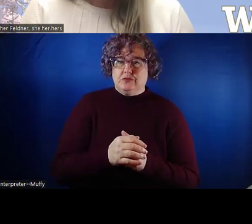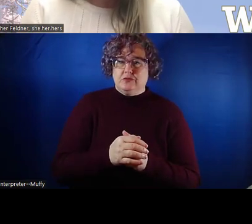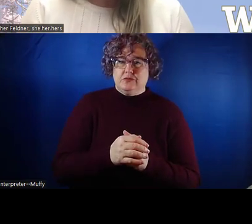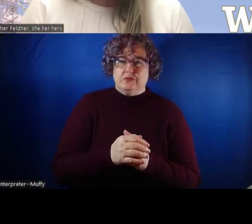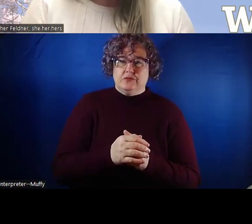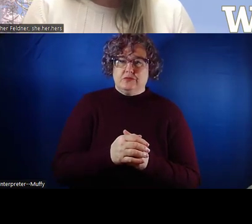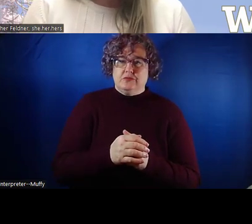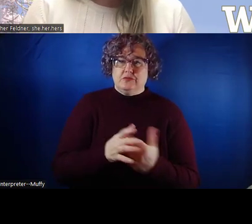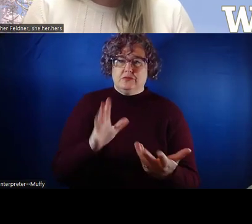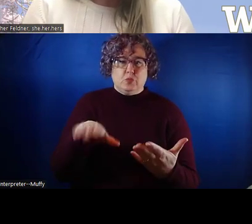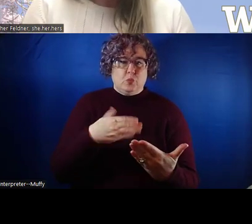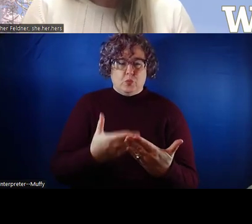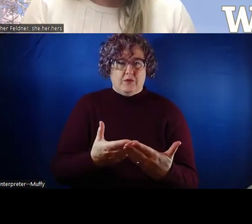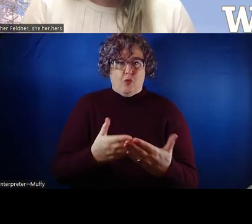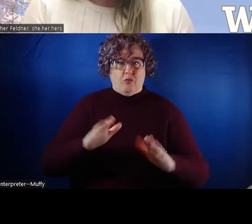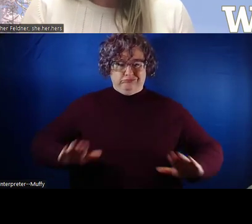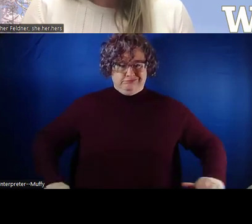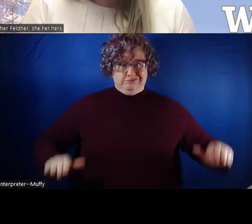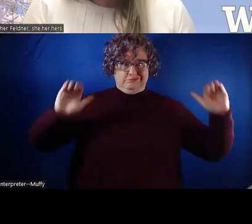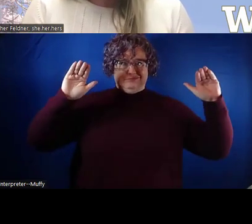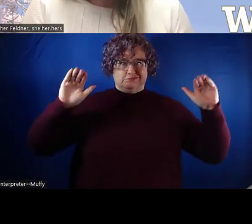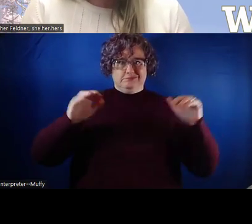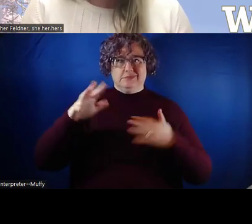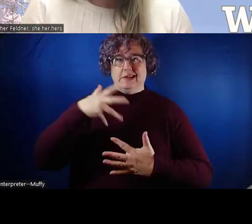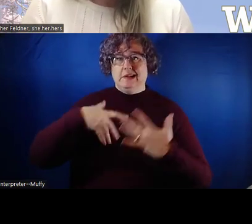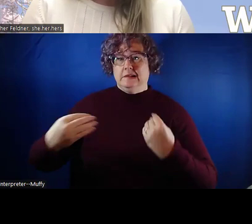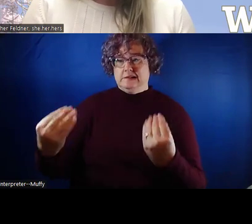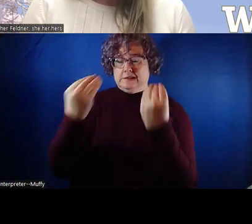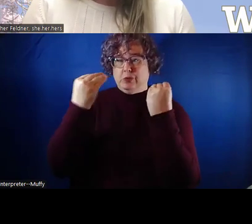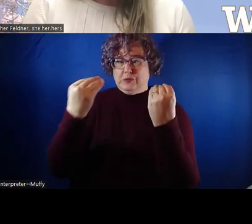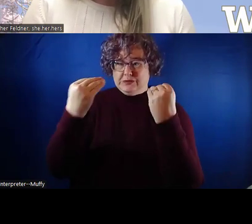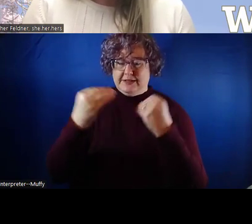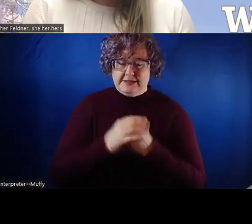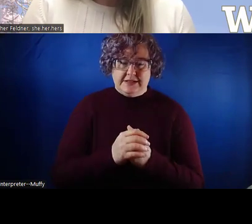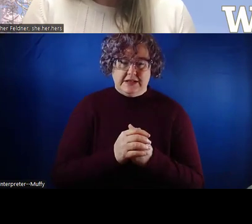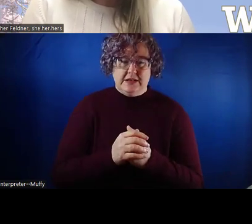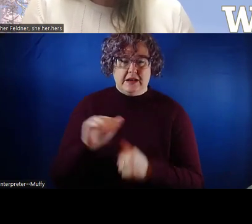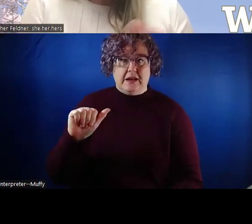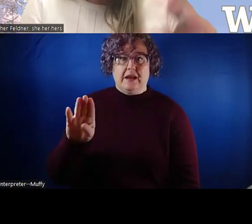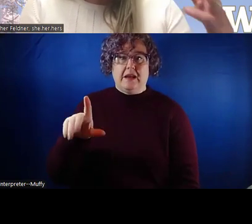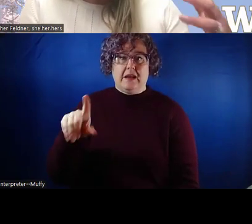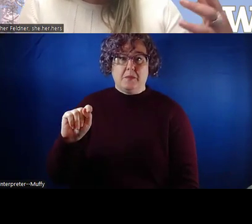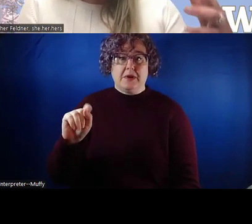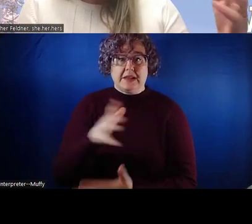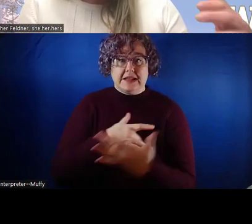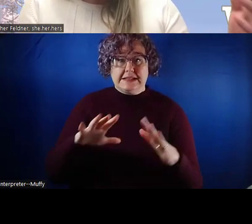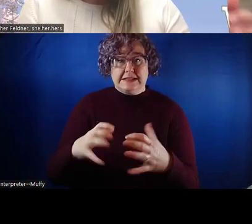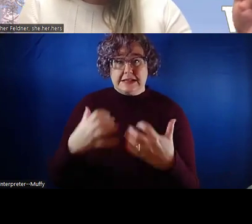you know, we've all kind of grown up in and been socialized in an ableist society that really values certain ways